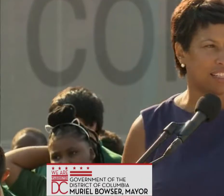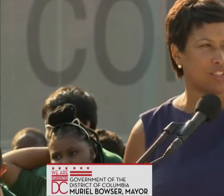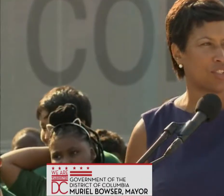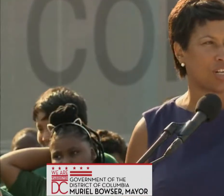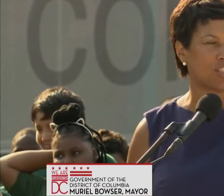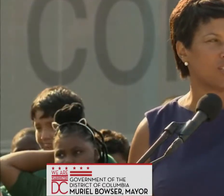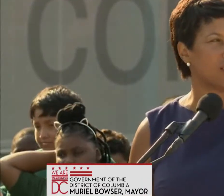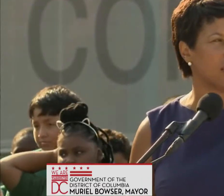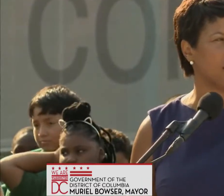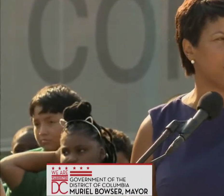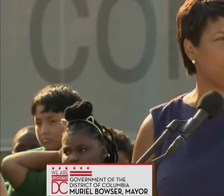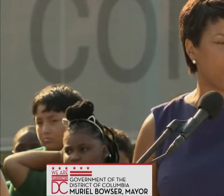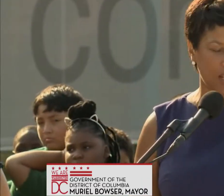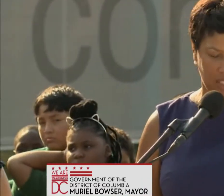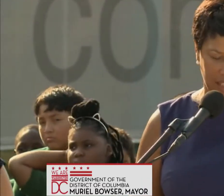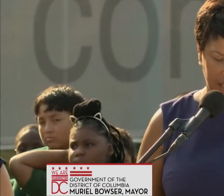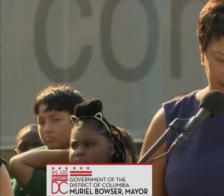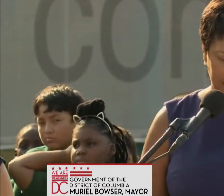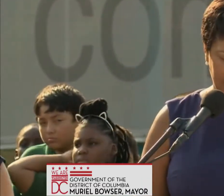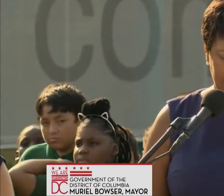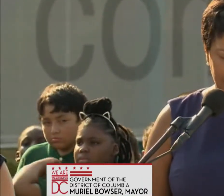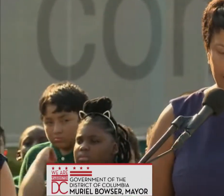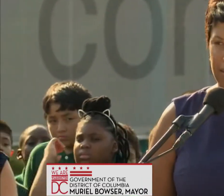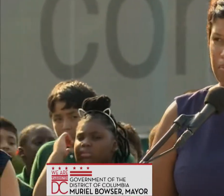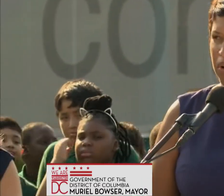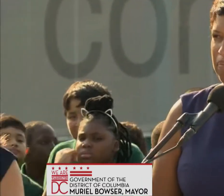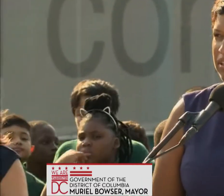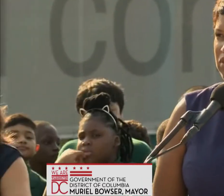construction team for Washington DC and that's the department of general